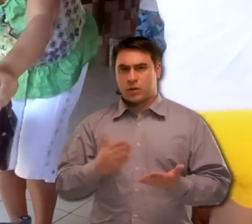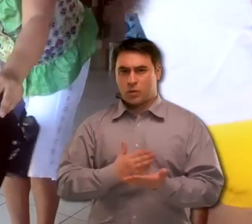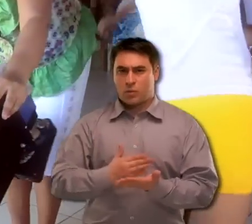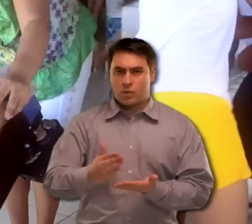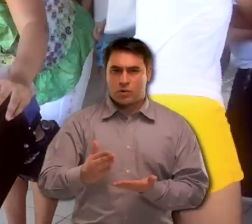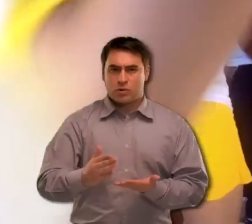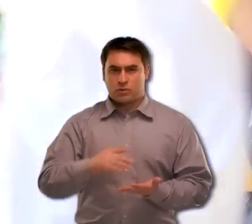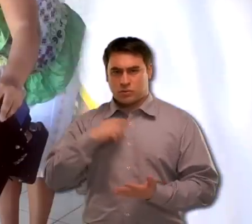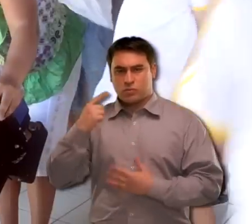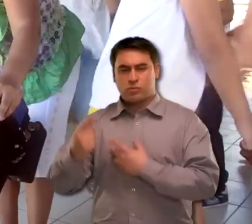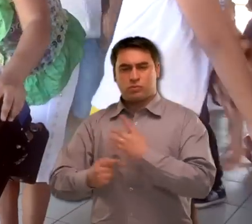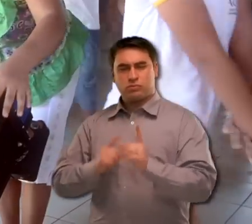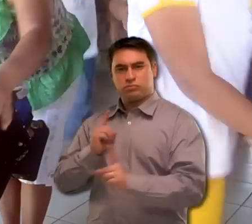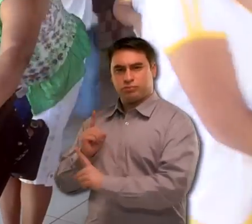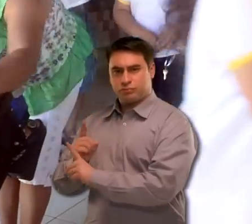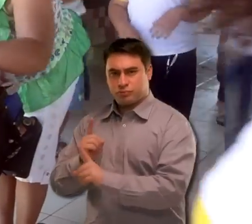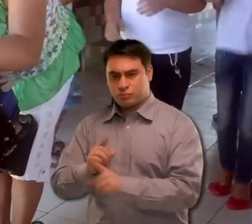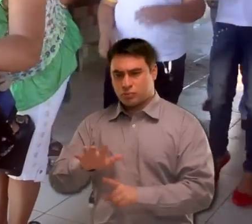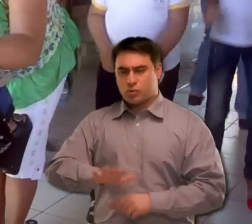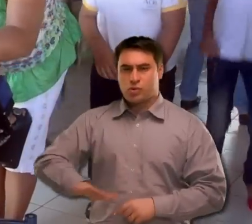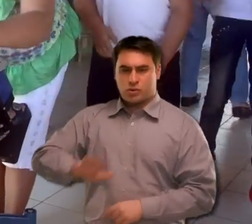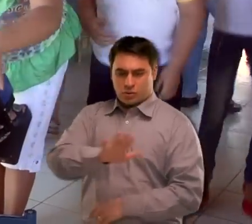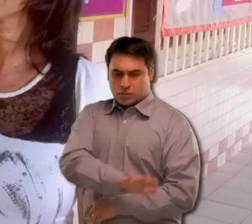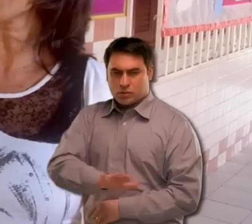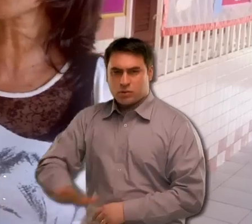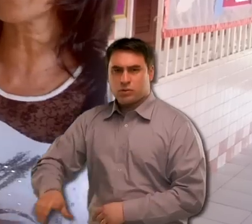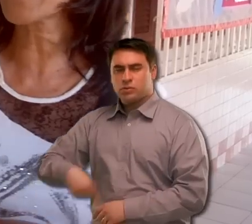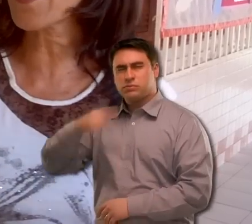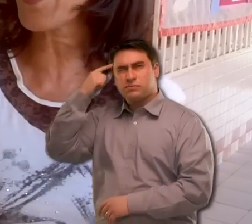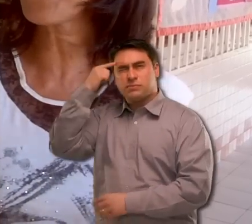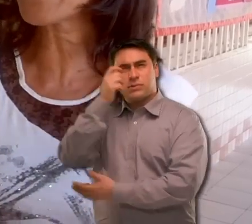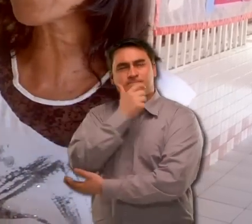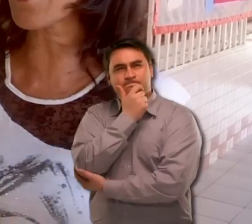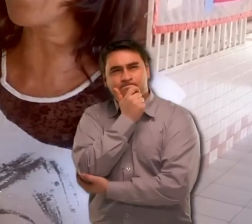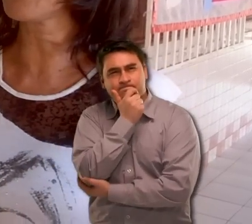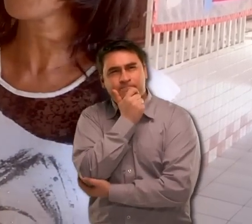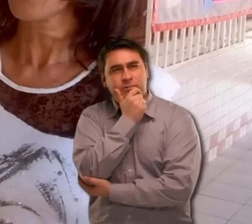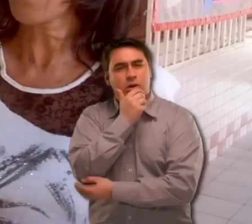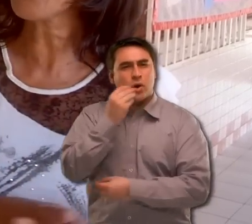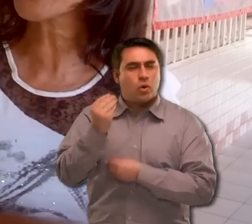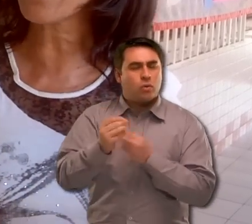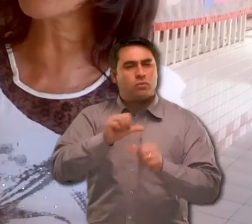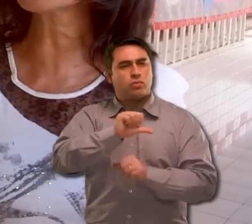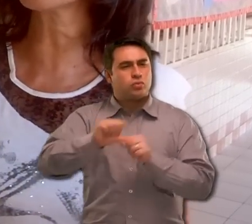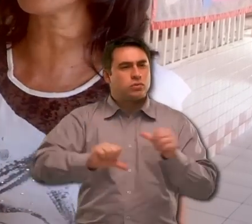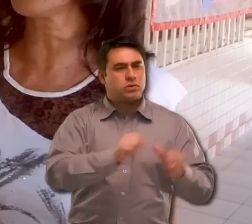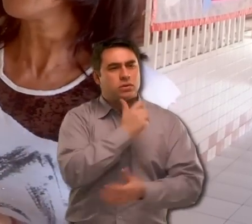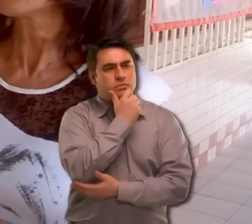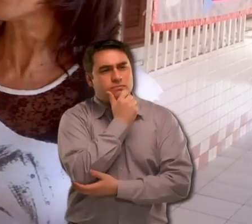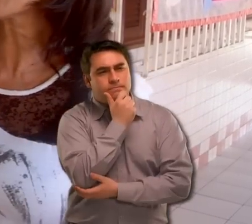So, it was after those children were admitted that we started to envision a major change,